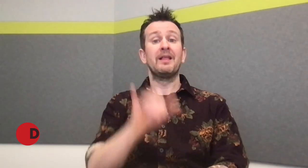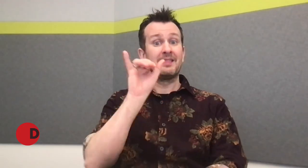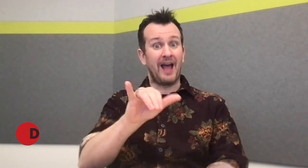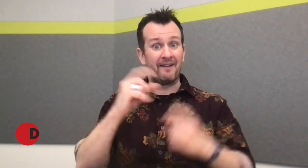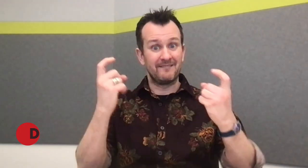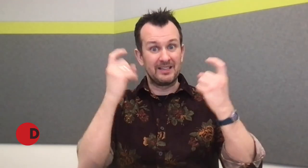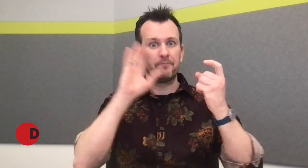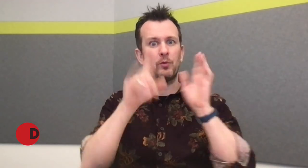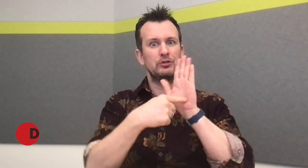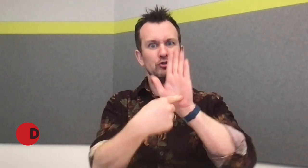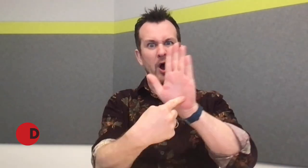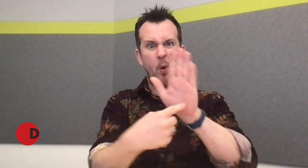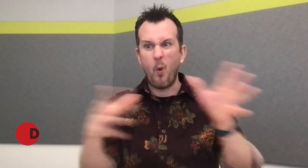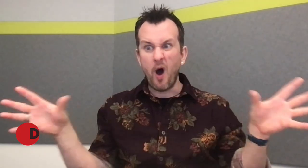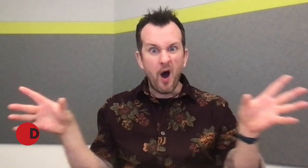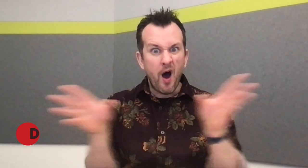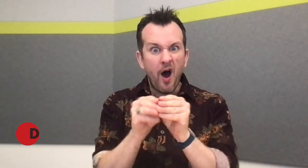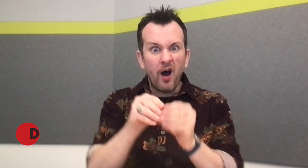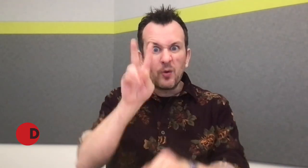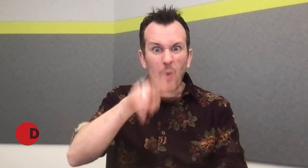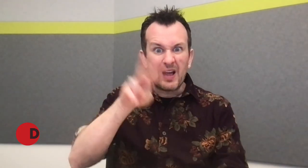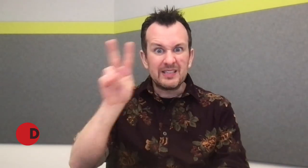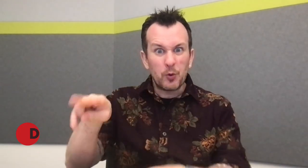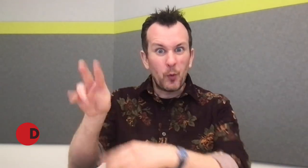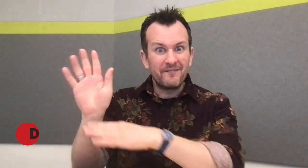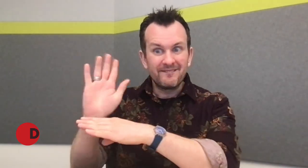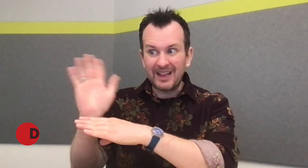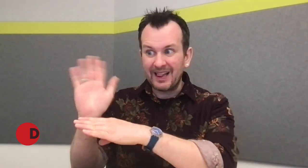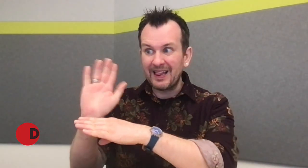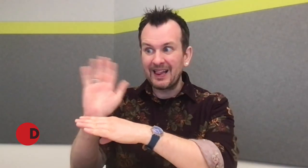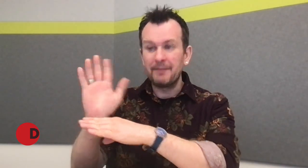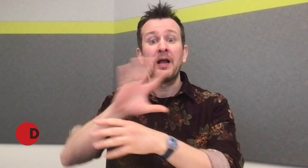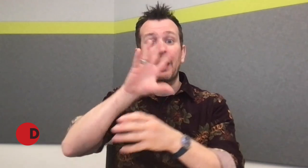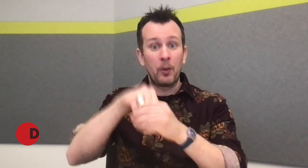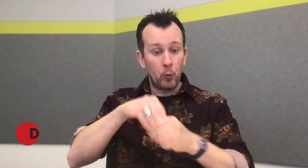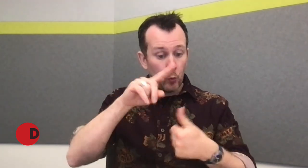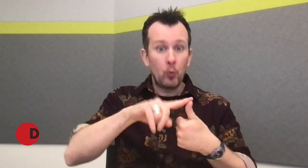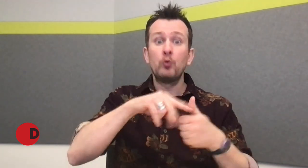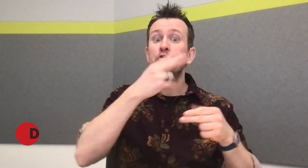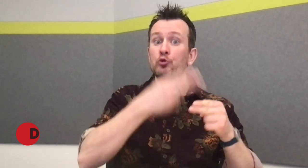This Film Festival will show 22 total films including short films,